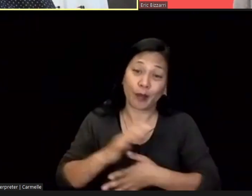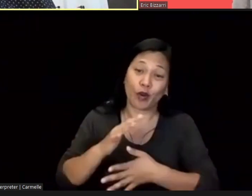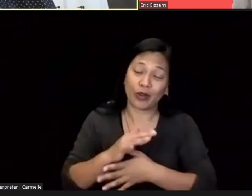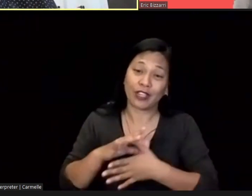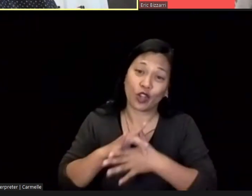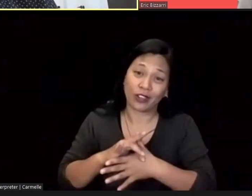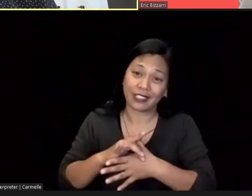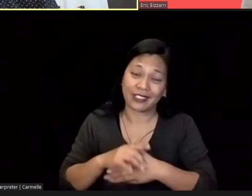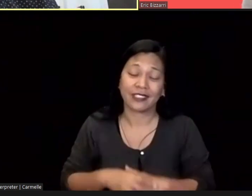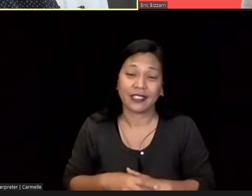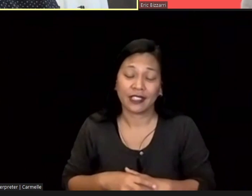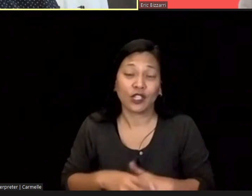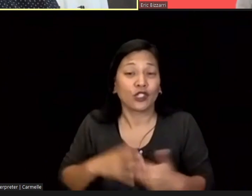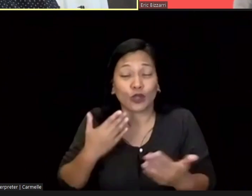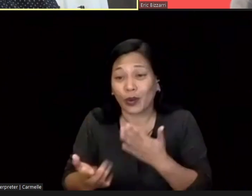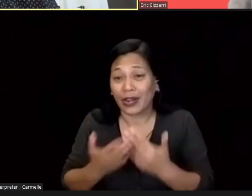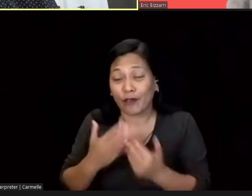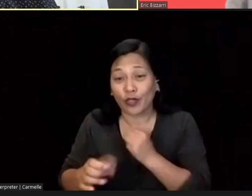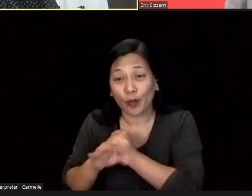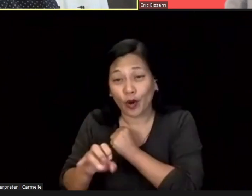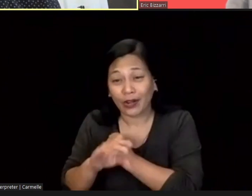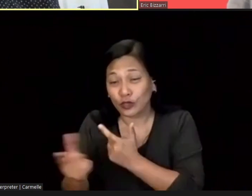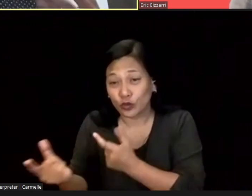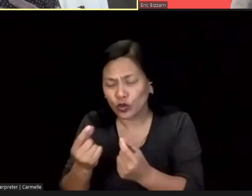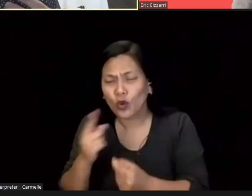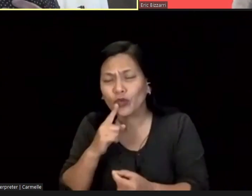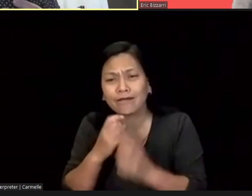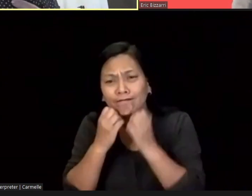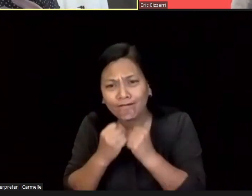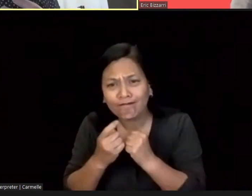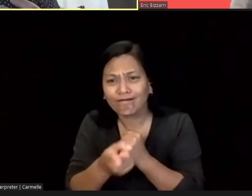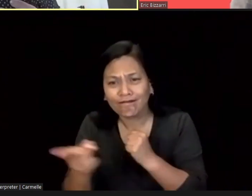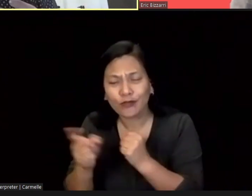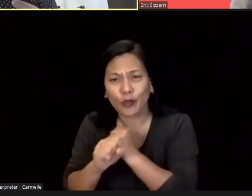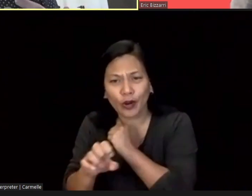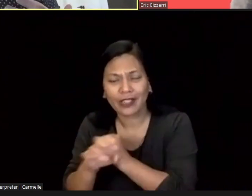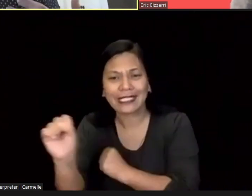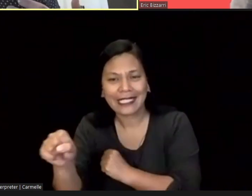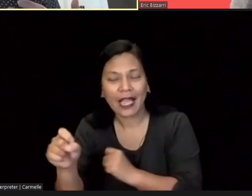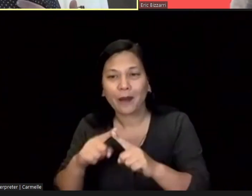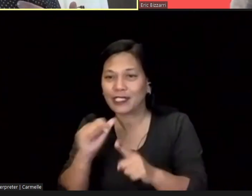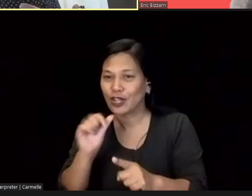So whatever a broadcaster does, again, we care about the broadcasters. We need them, but that's not our concern.